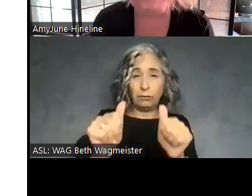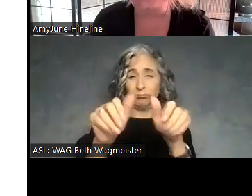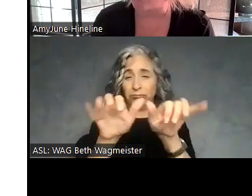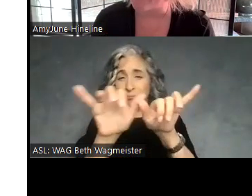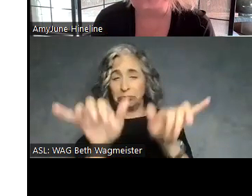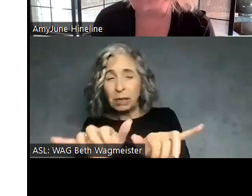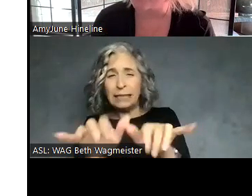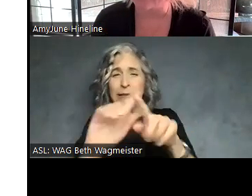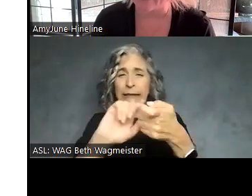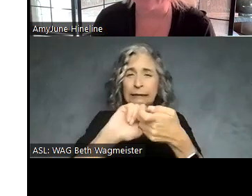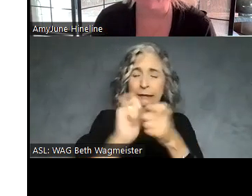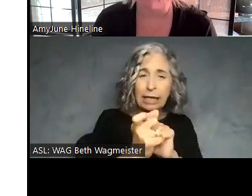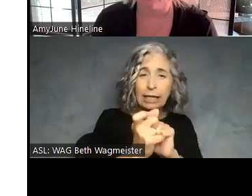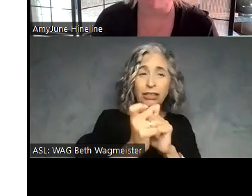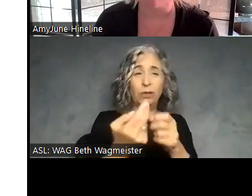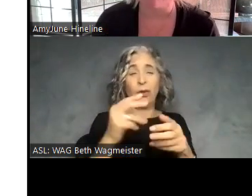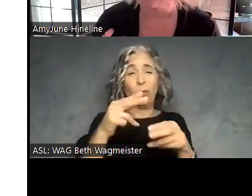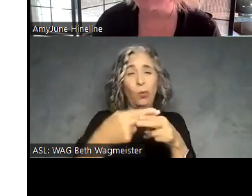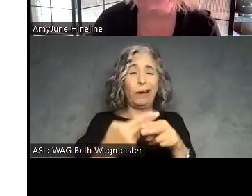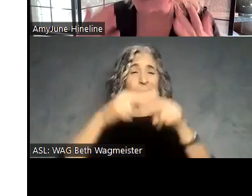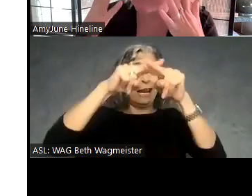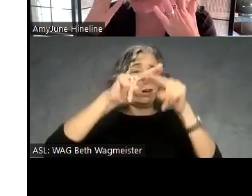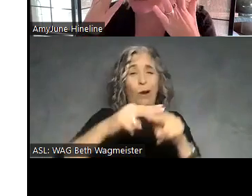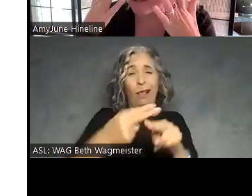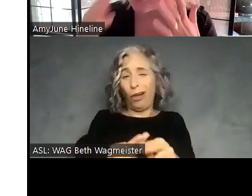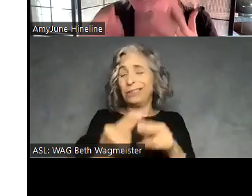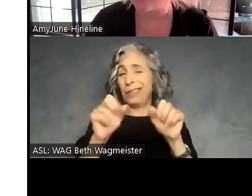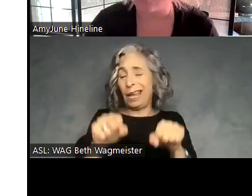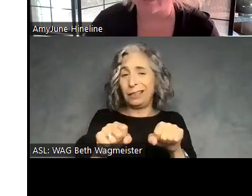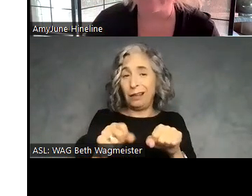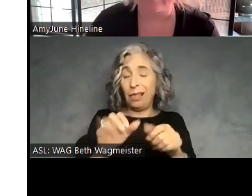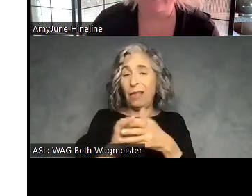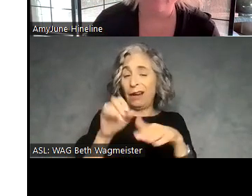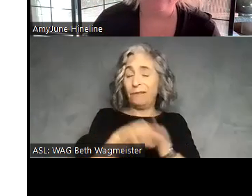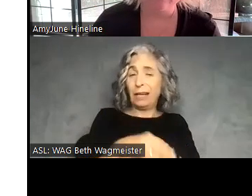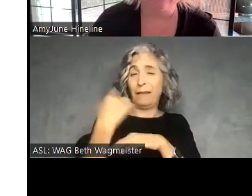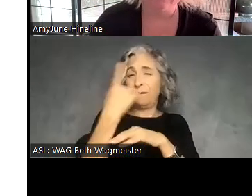I am still wearing a mask in most places. It affects me when I am